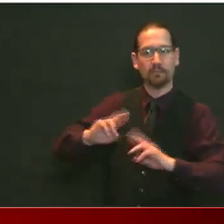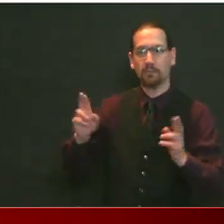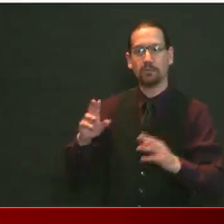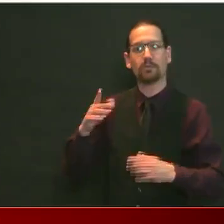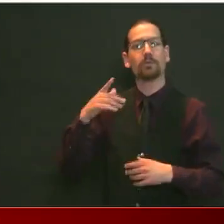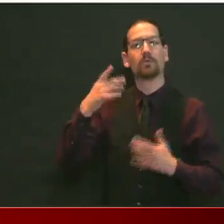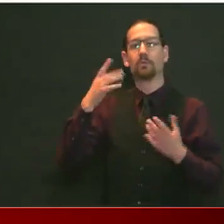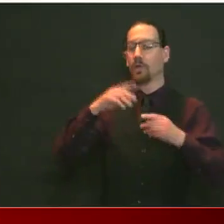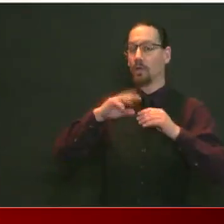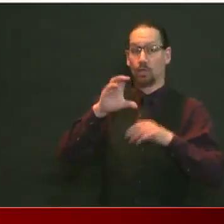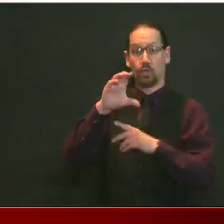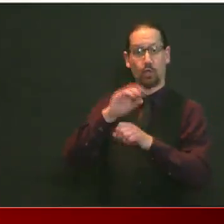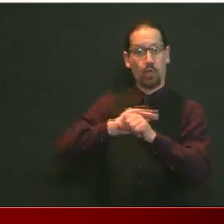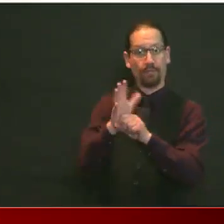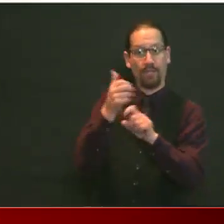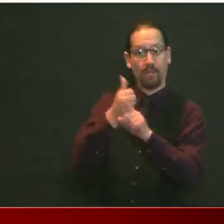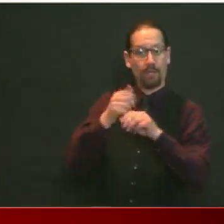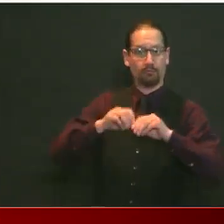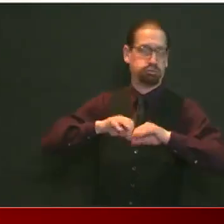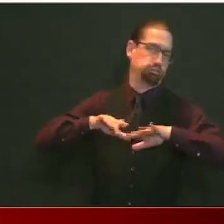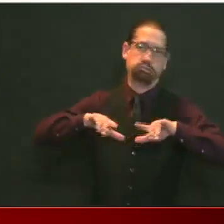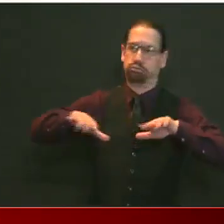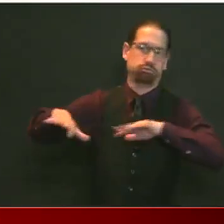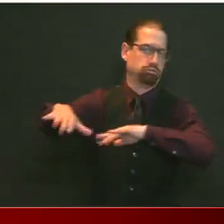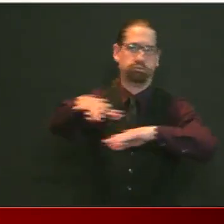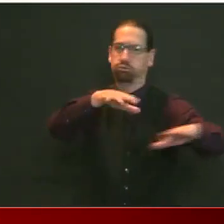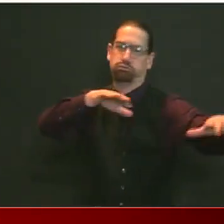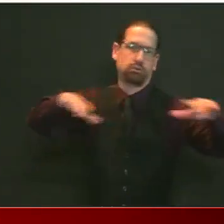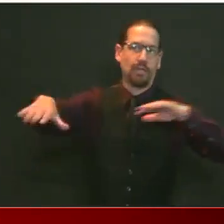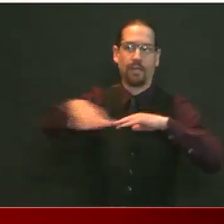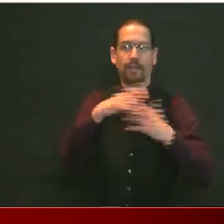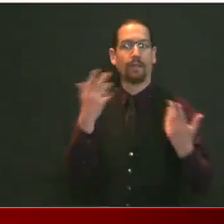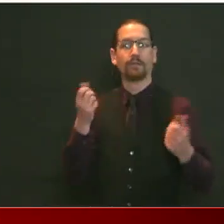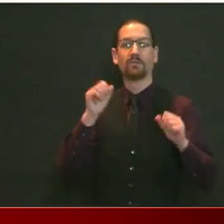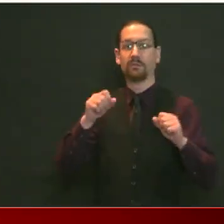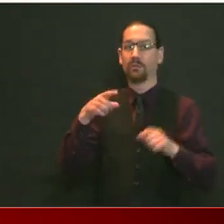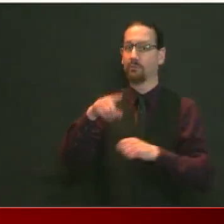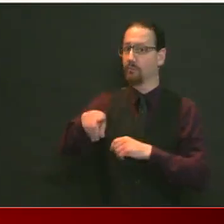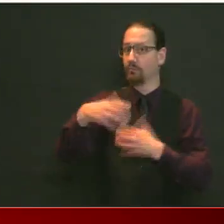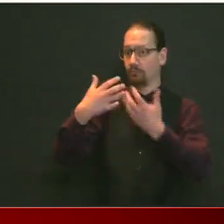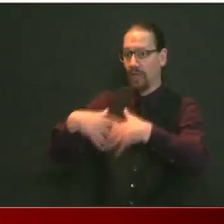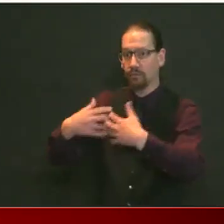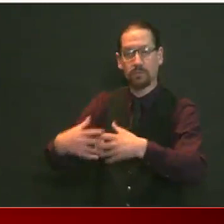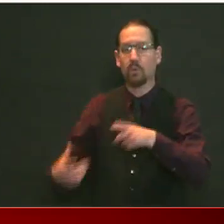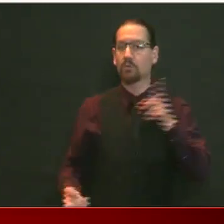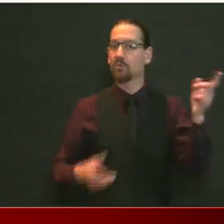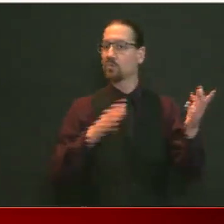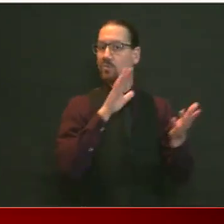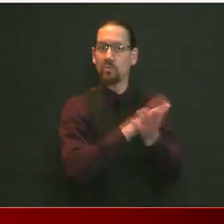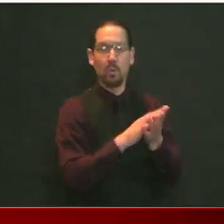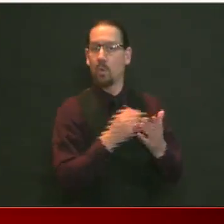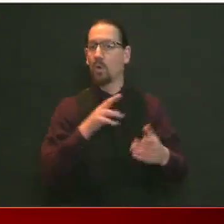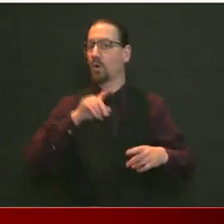AGAIN. SO WE NEED TO HAVE THE SYSTEMS LIKE THE EARLY WARNING SYSTEM.